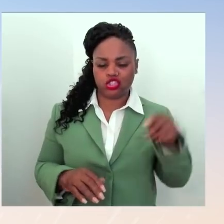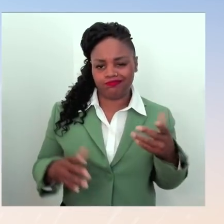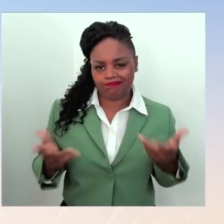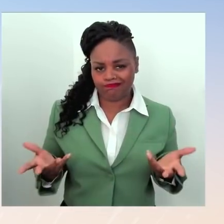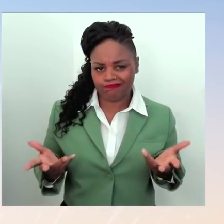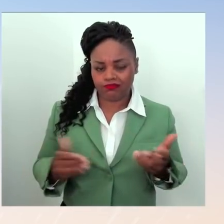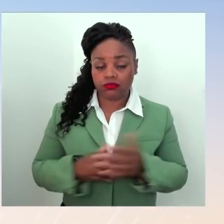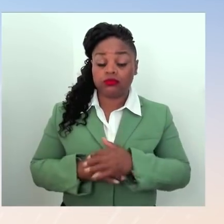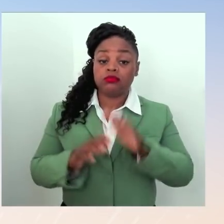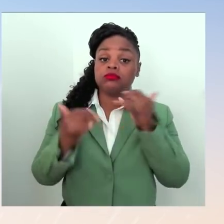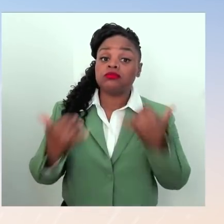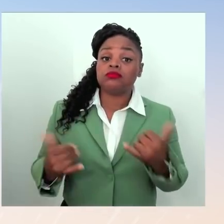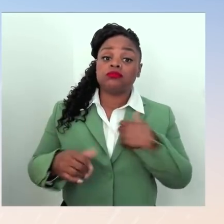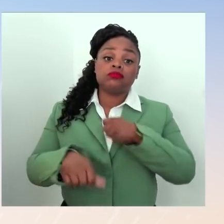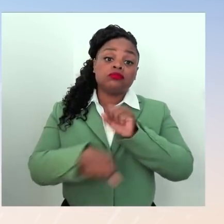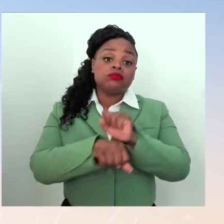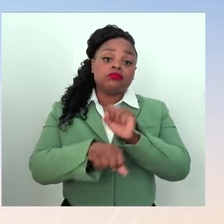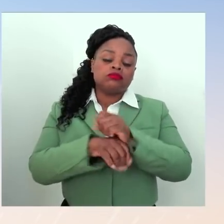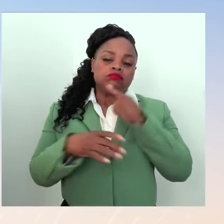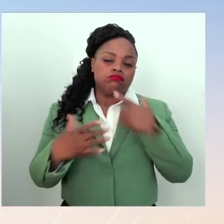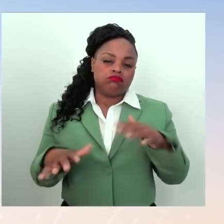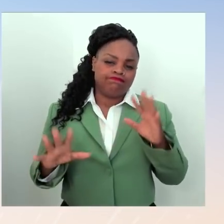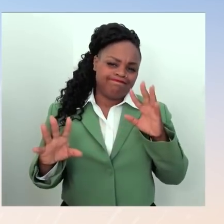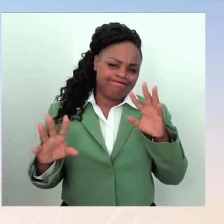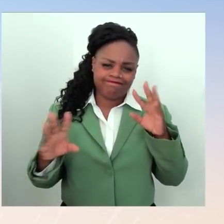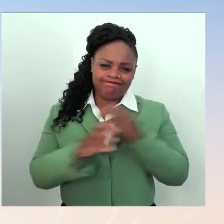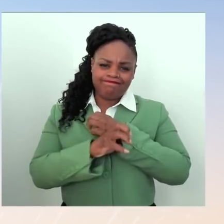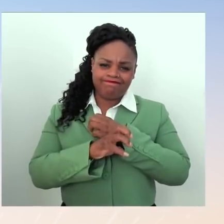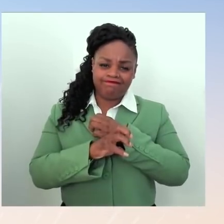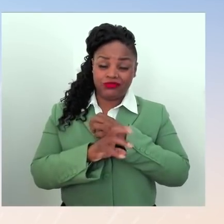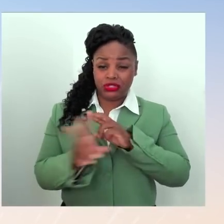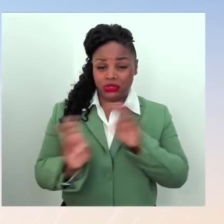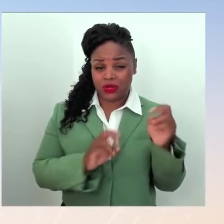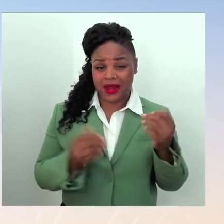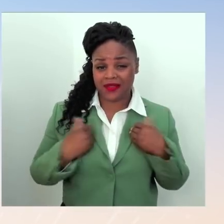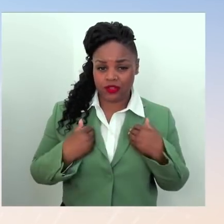on that front as well, including how we would backfill, because procuring new planes